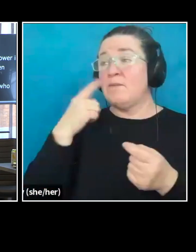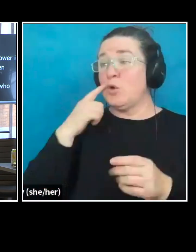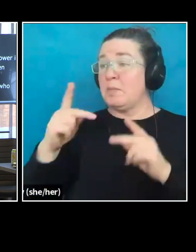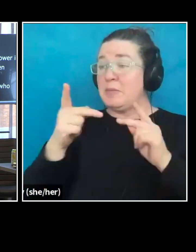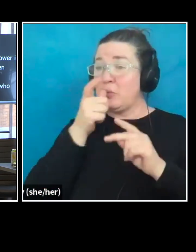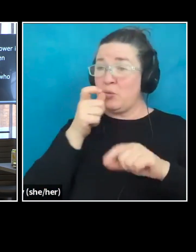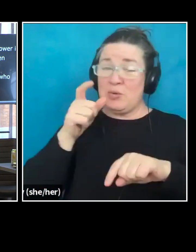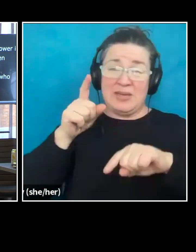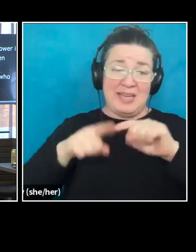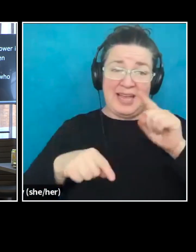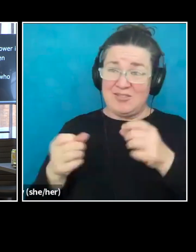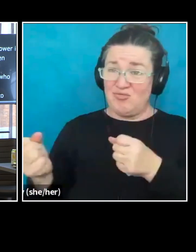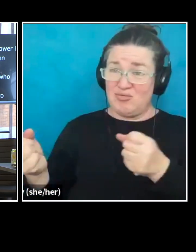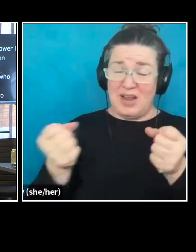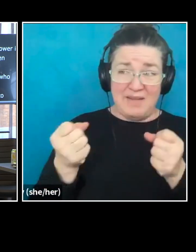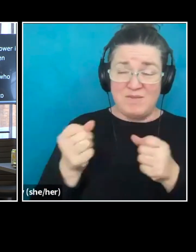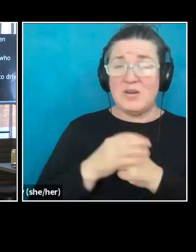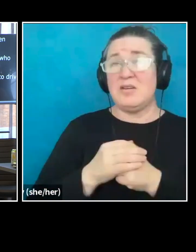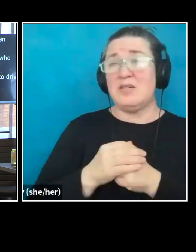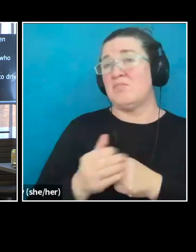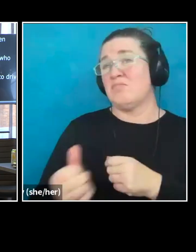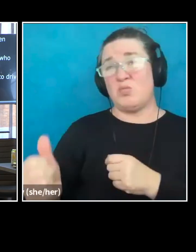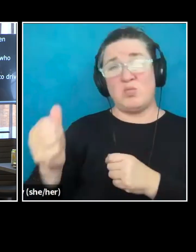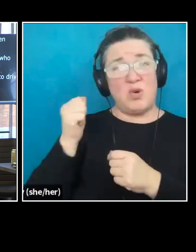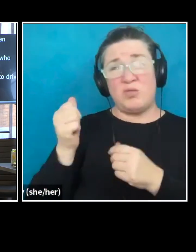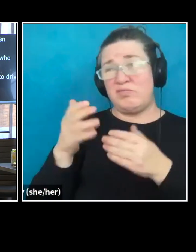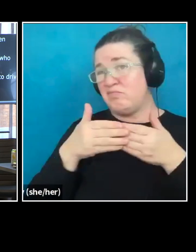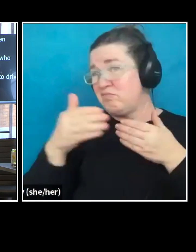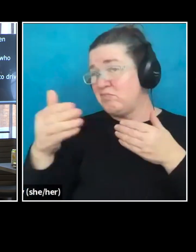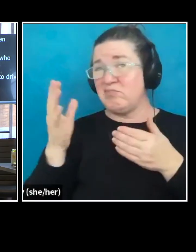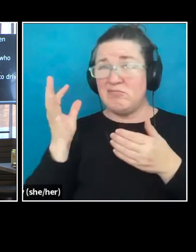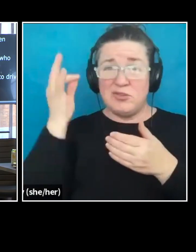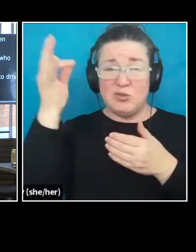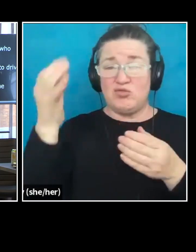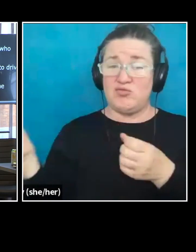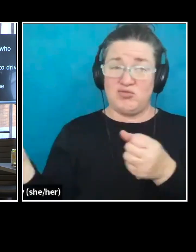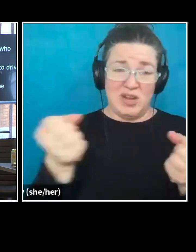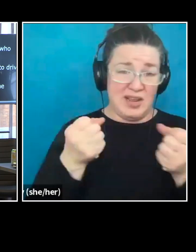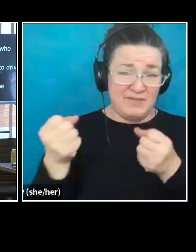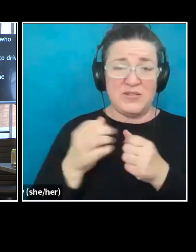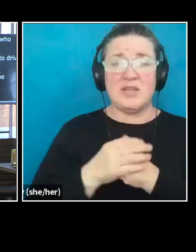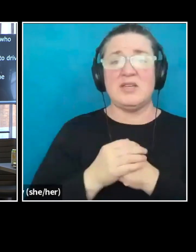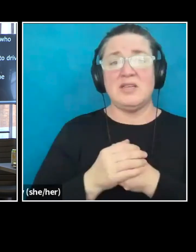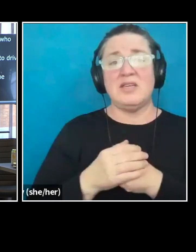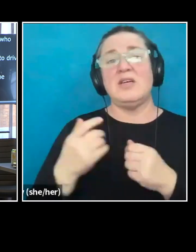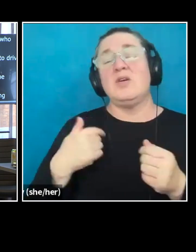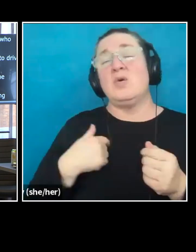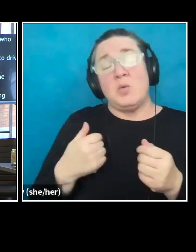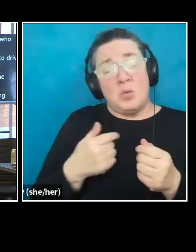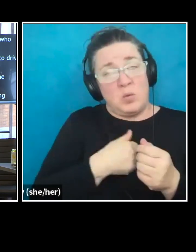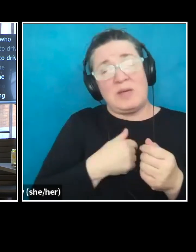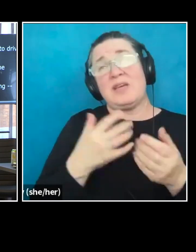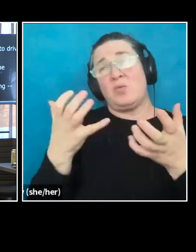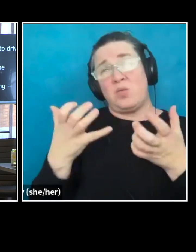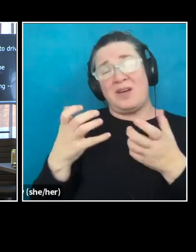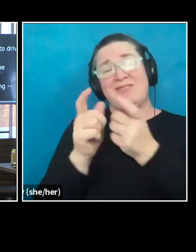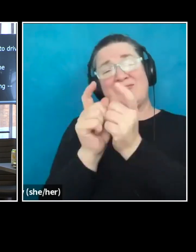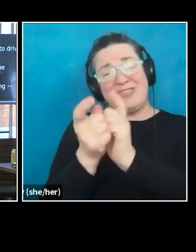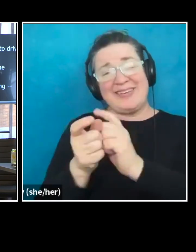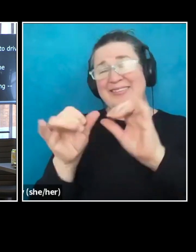pretty darn committed to making our system work better. Like because we're not going to I mean, maybe we'll burn out of advocacy, but like we're still going to be riding the bus. Like,